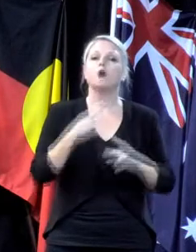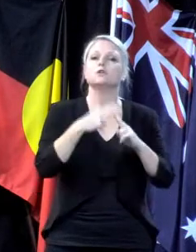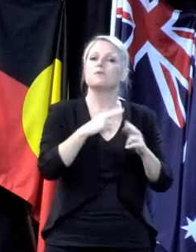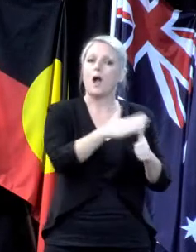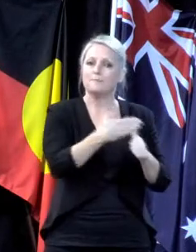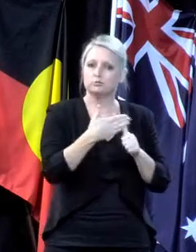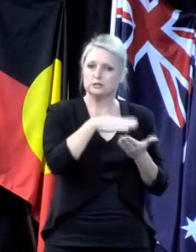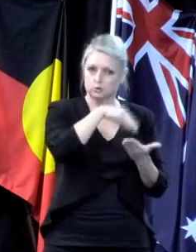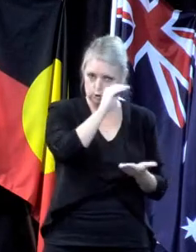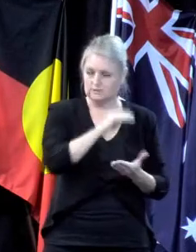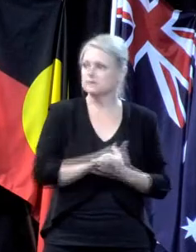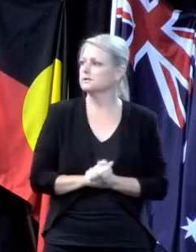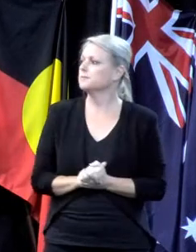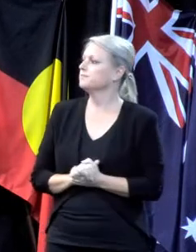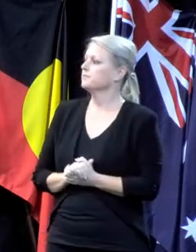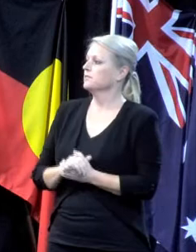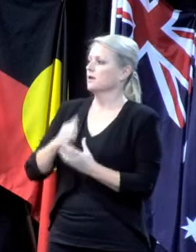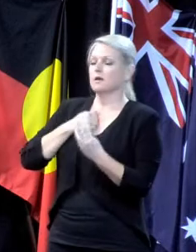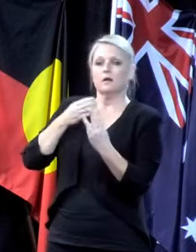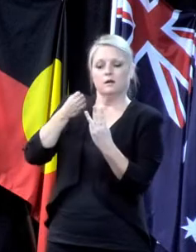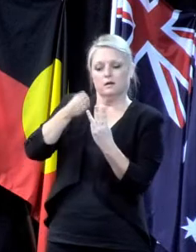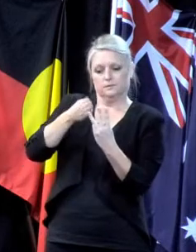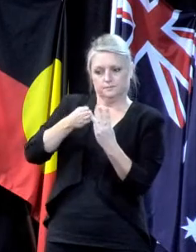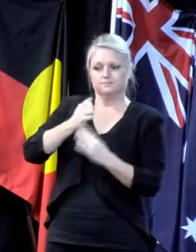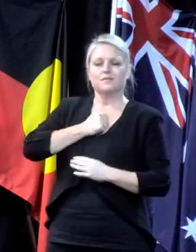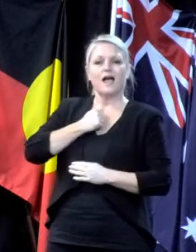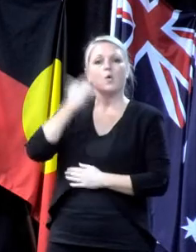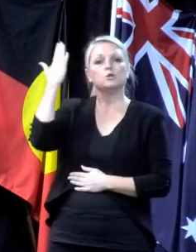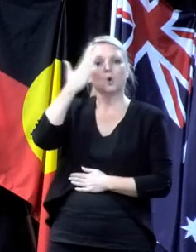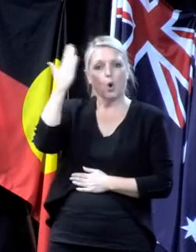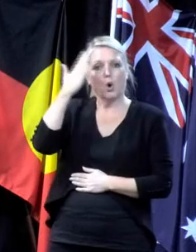So, at Thuringowa State High School, we have a significant population of students who identify